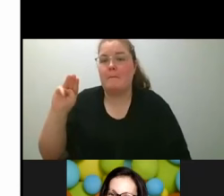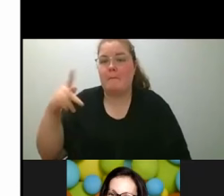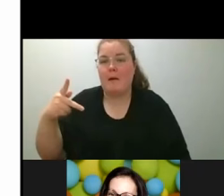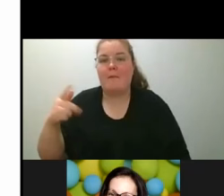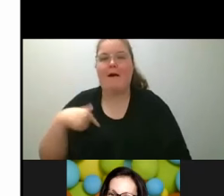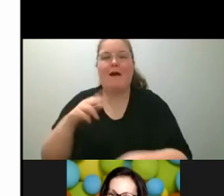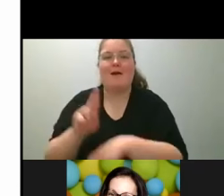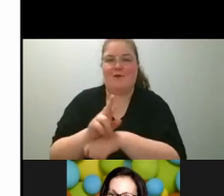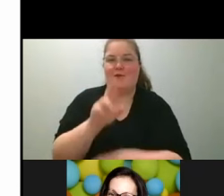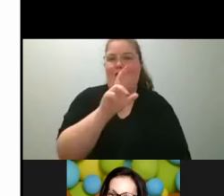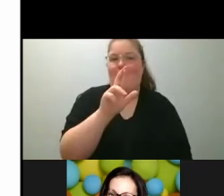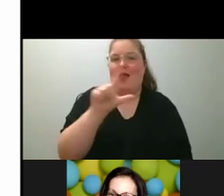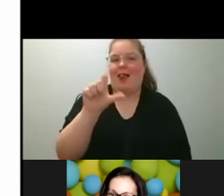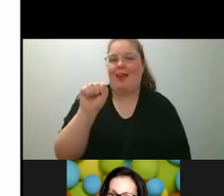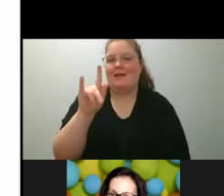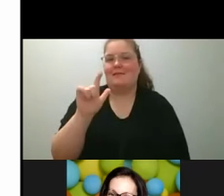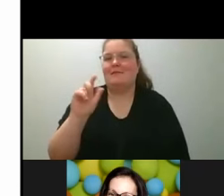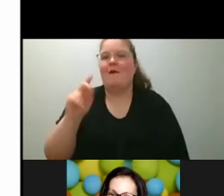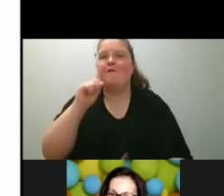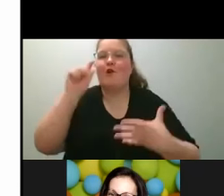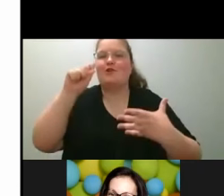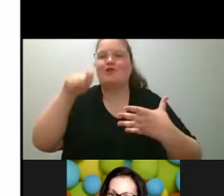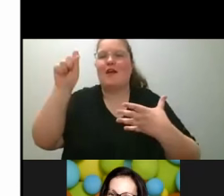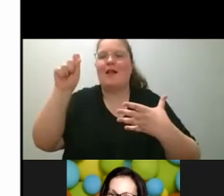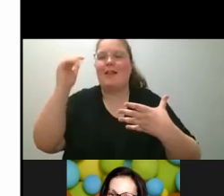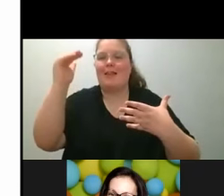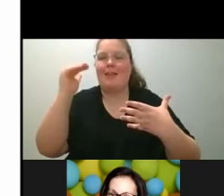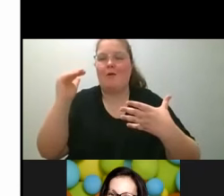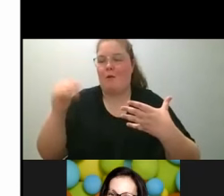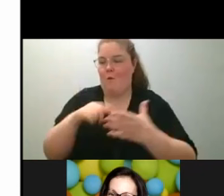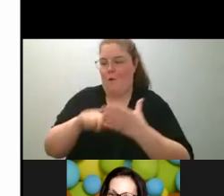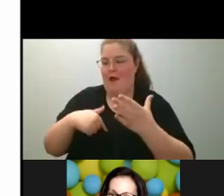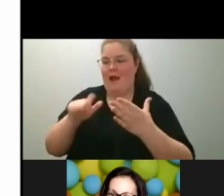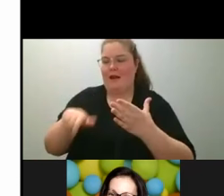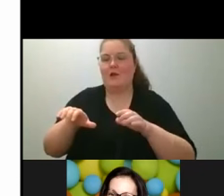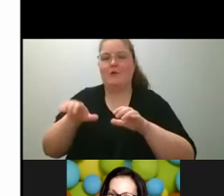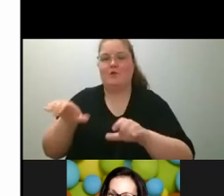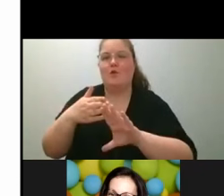and create like a little checklist for clients to go through, when considering the scope of a project.